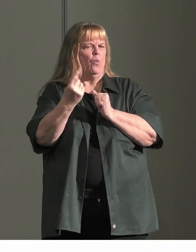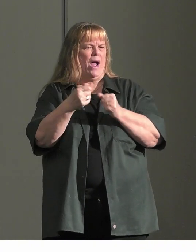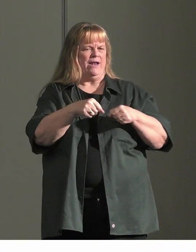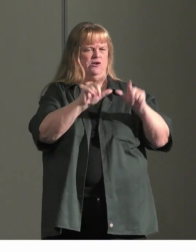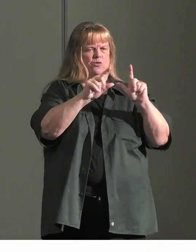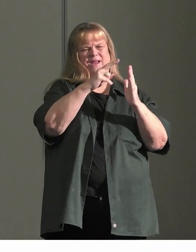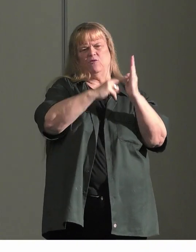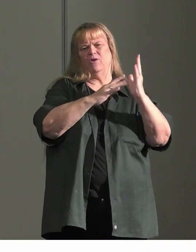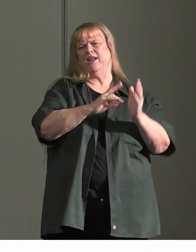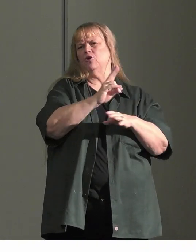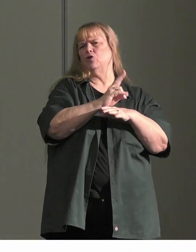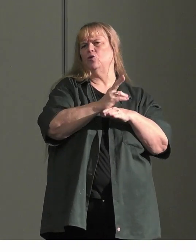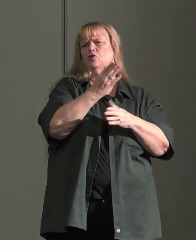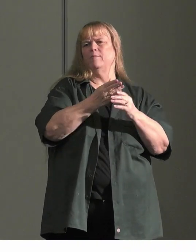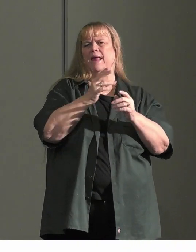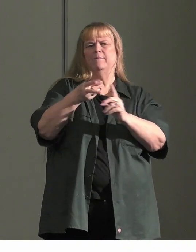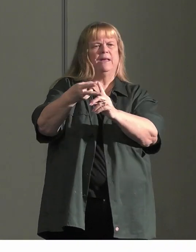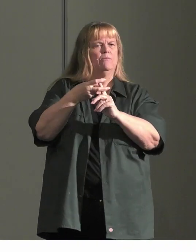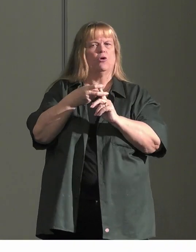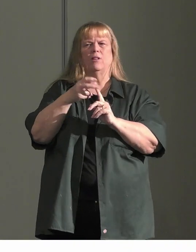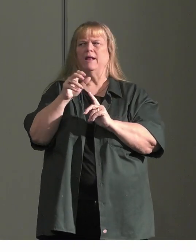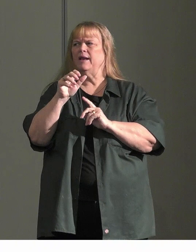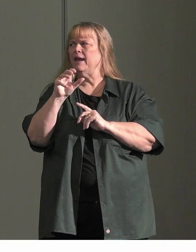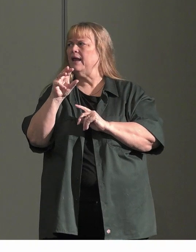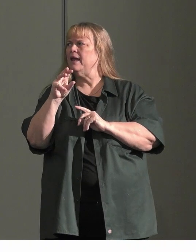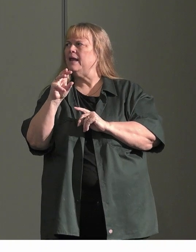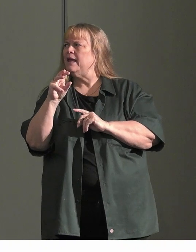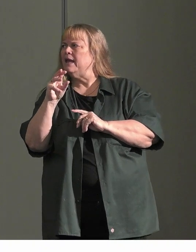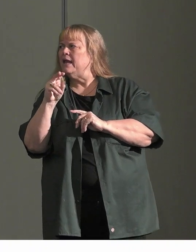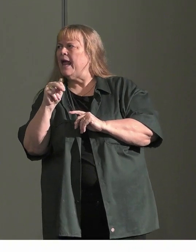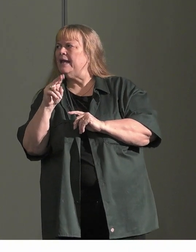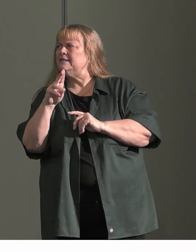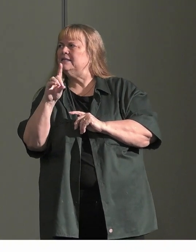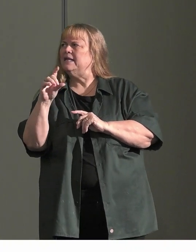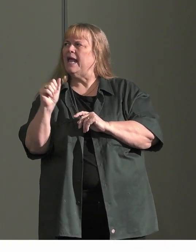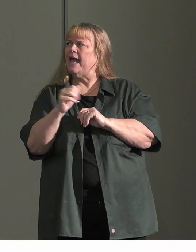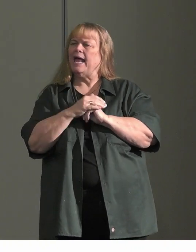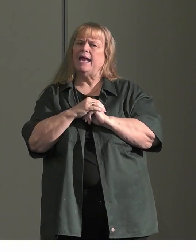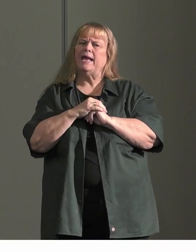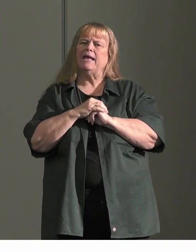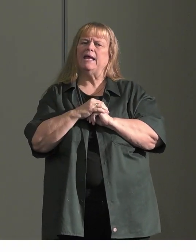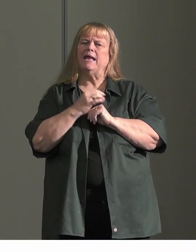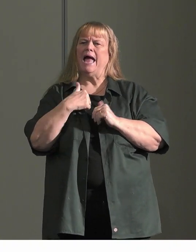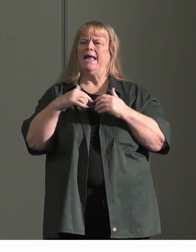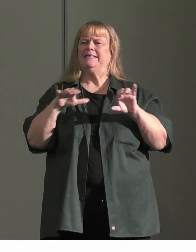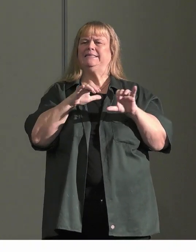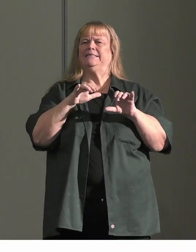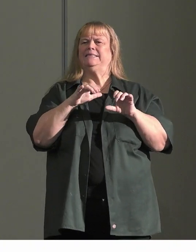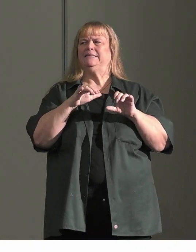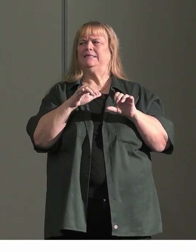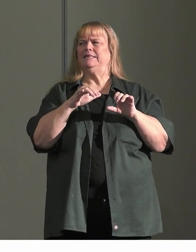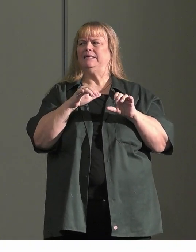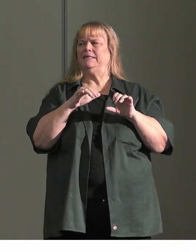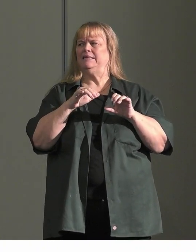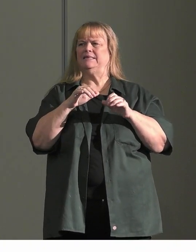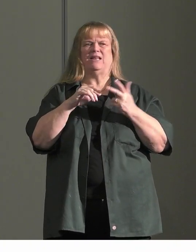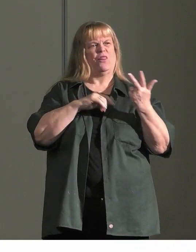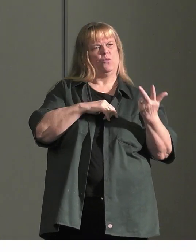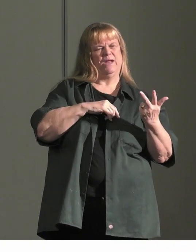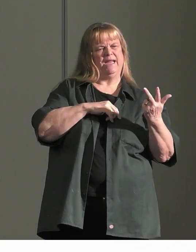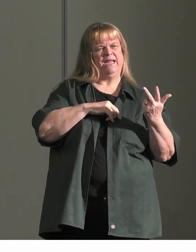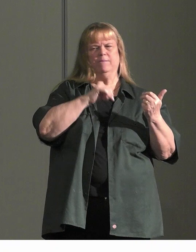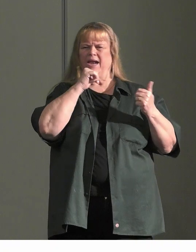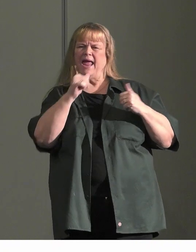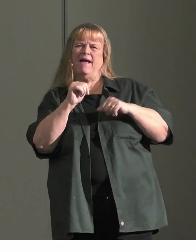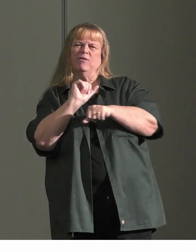user, so maybe I should pull in NVDA. Well, I did Grid 3, but I have not worked with someone that